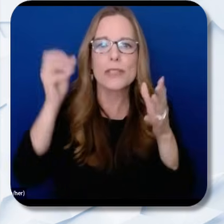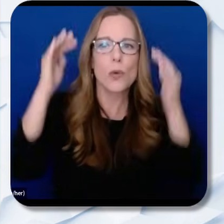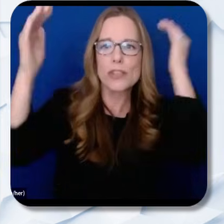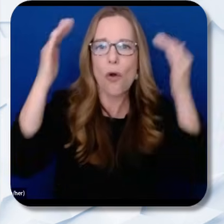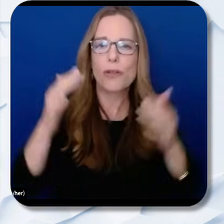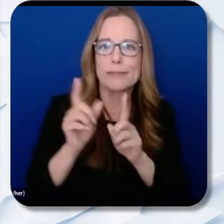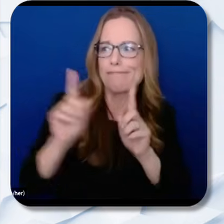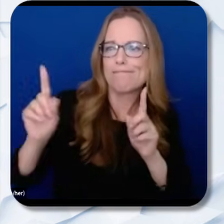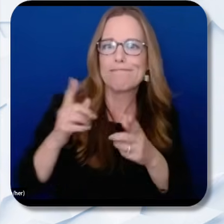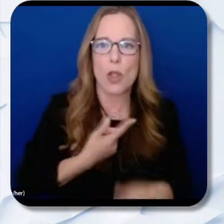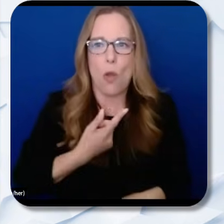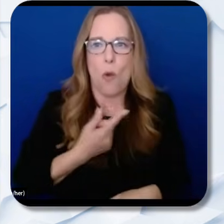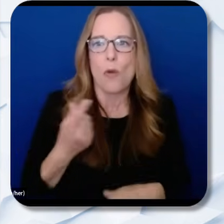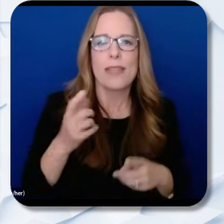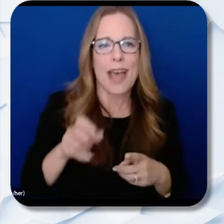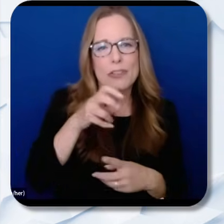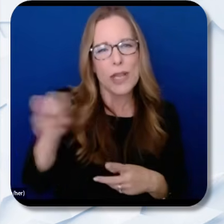Communal effort to support young people.